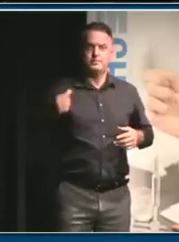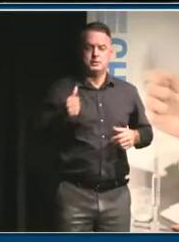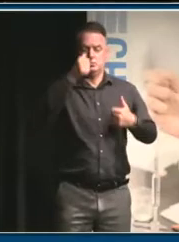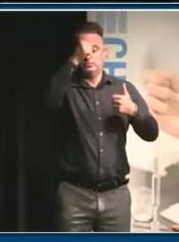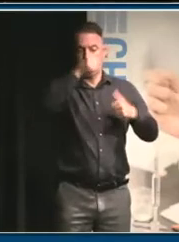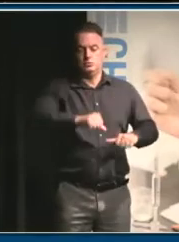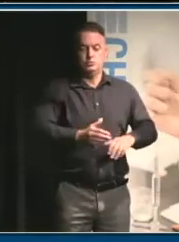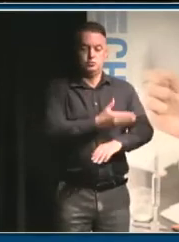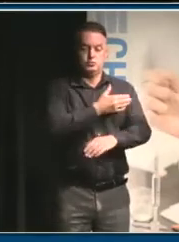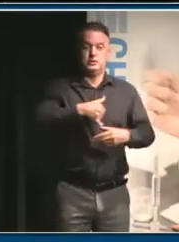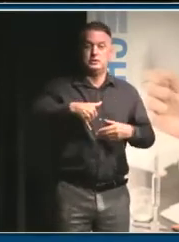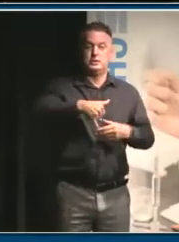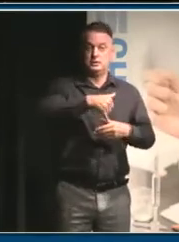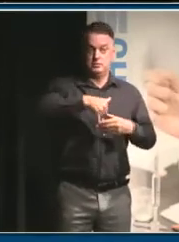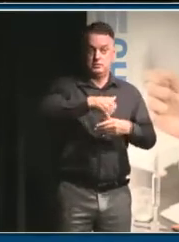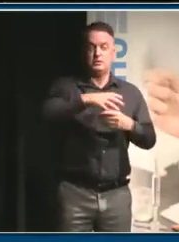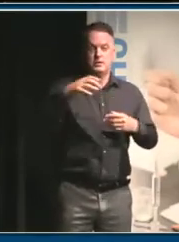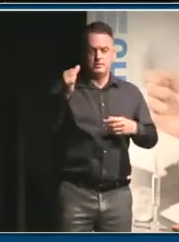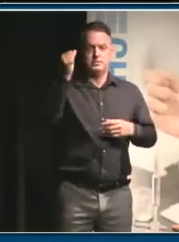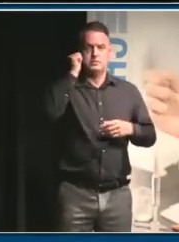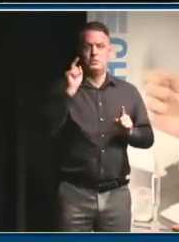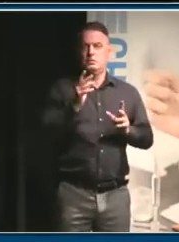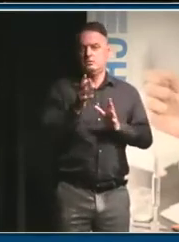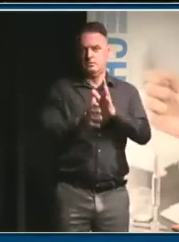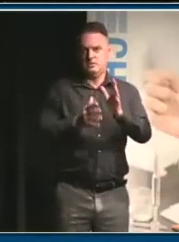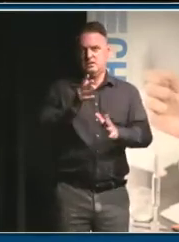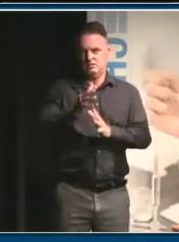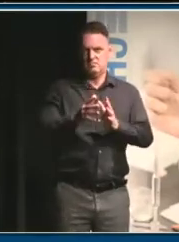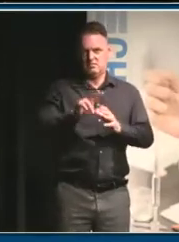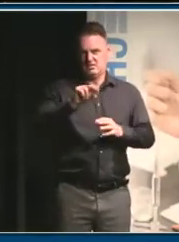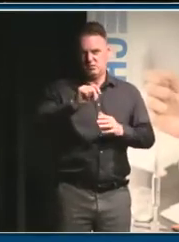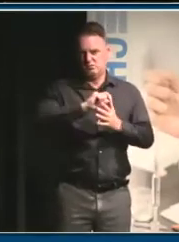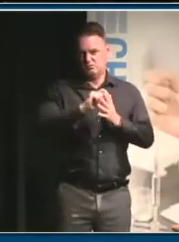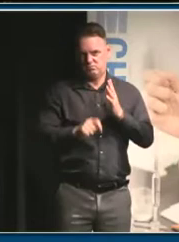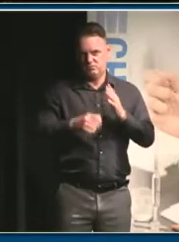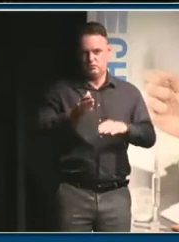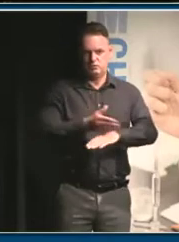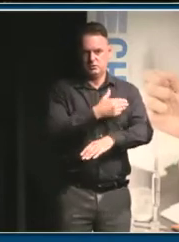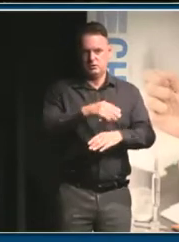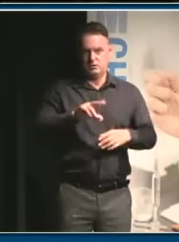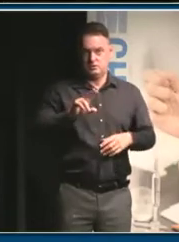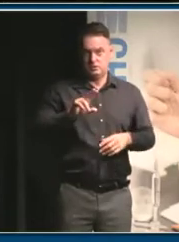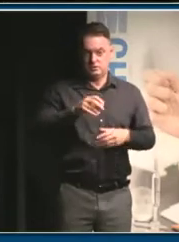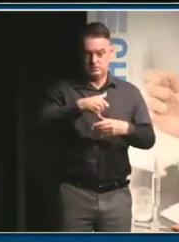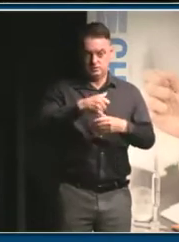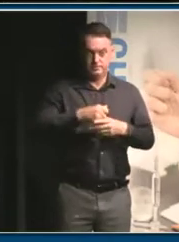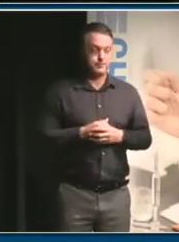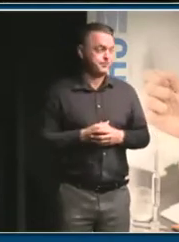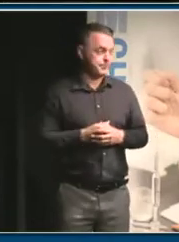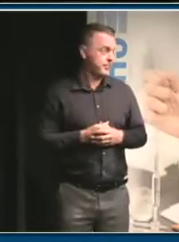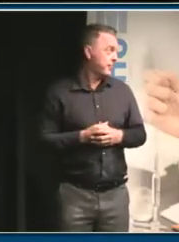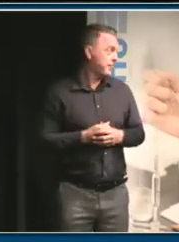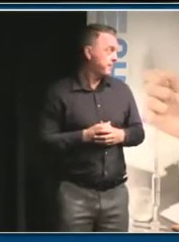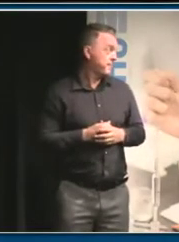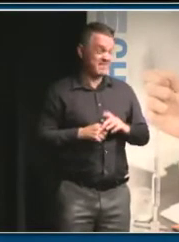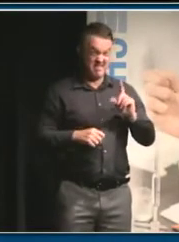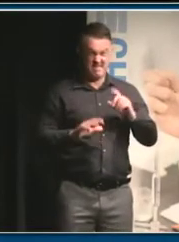to that doesn't understand these principles of green chemistry. So far we have about 50 signers,